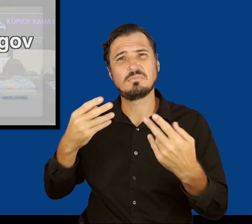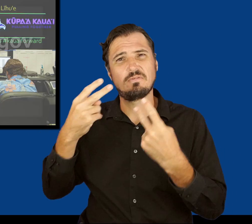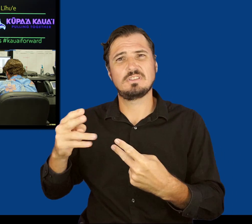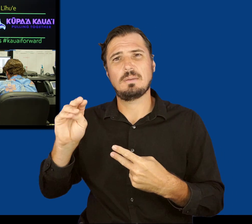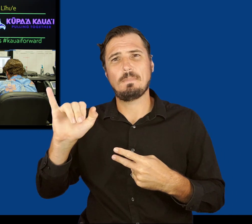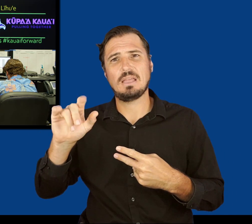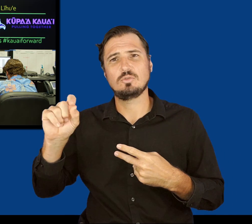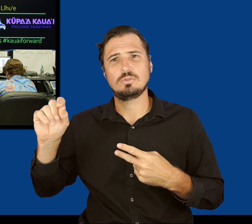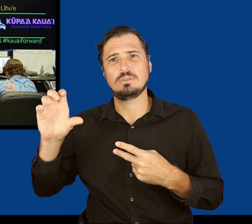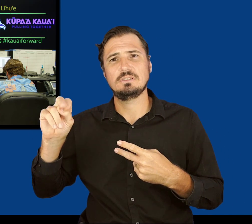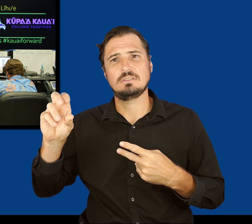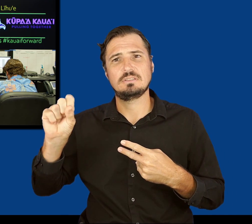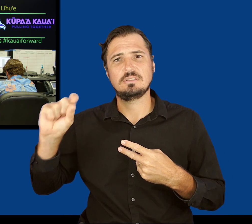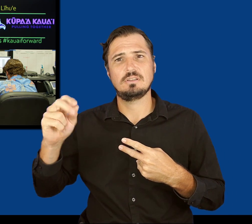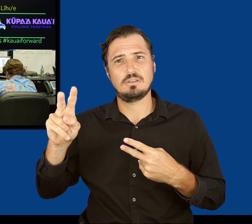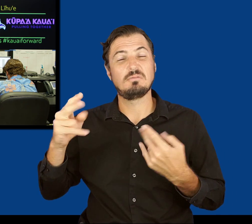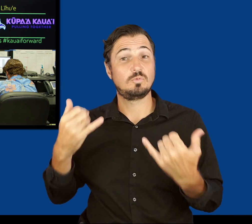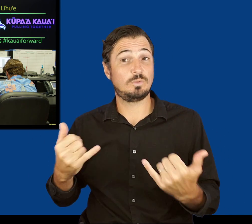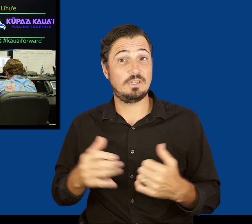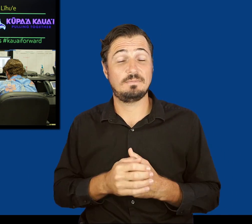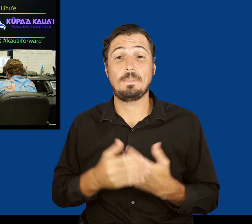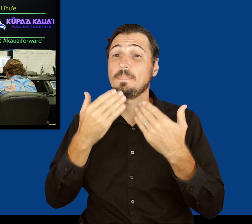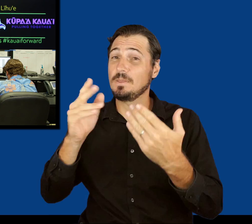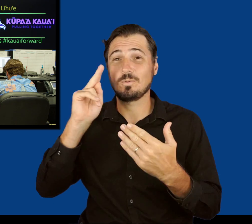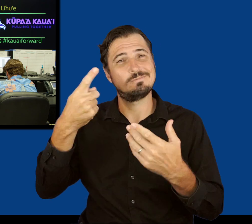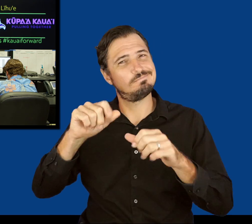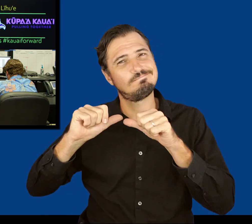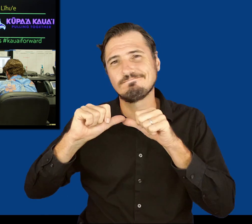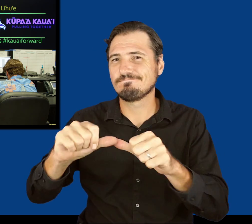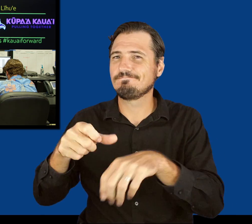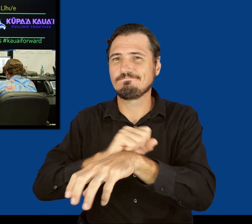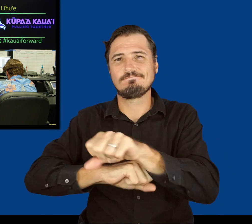Thank you, Kaua‘i for being responsible! Your diligence is helping us to keep this virus contained.